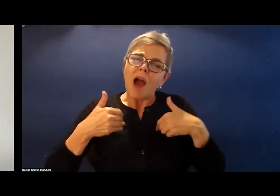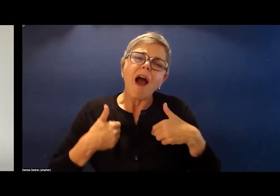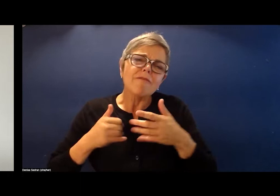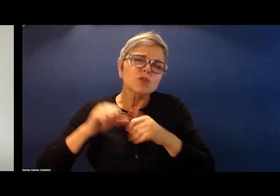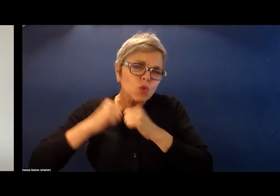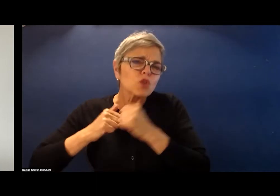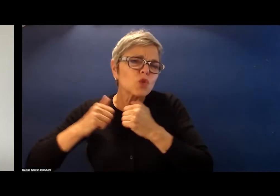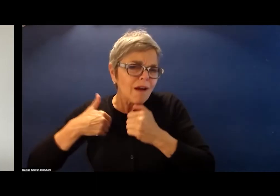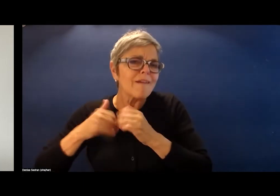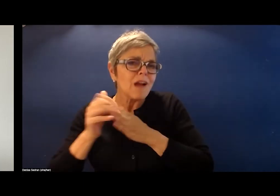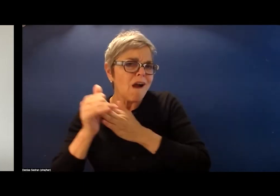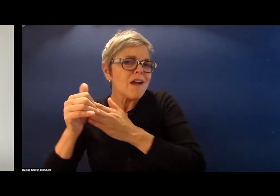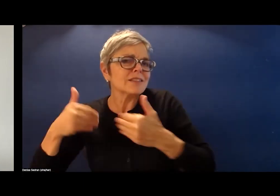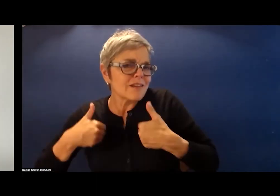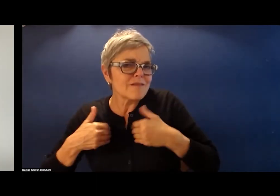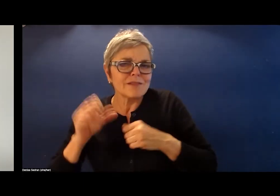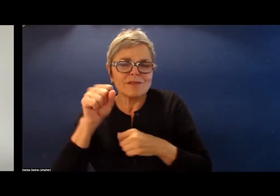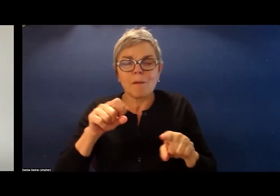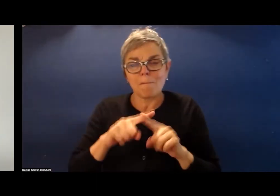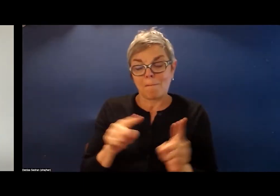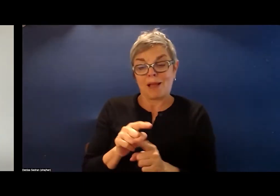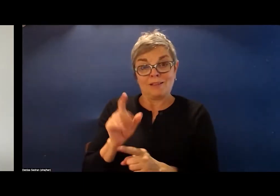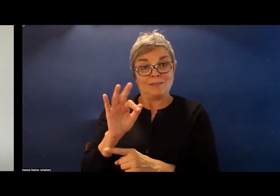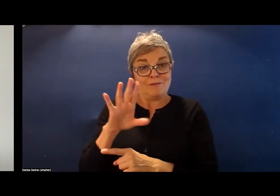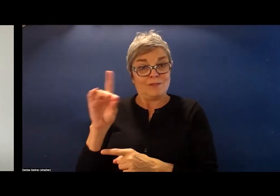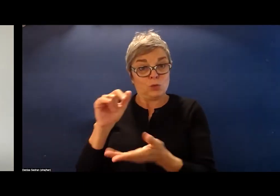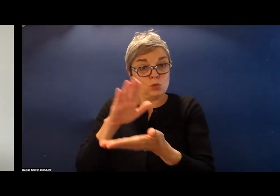but rather to say that the field school is only ever going to be